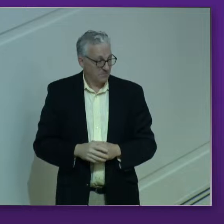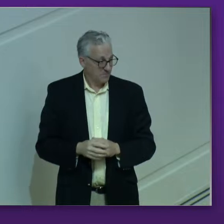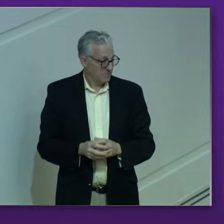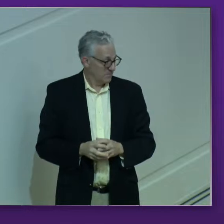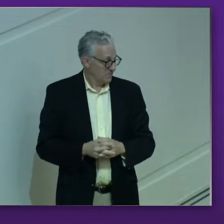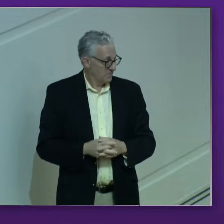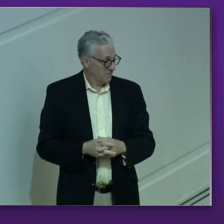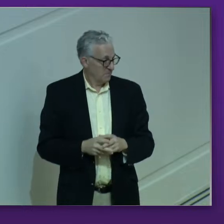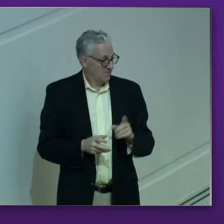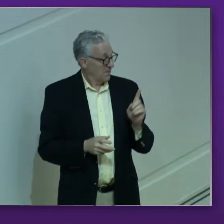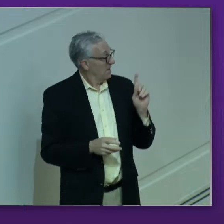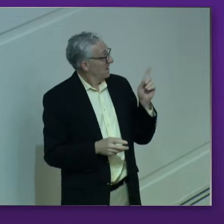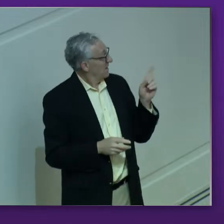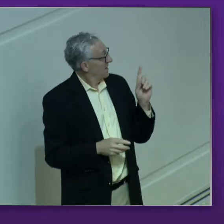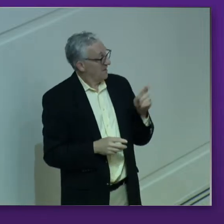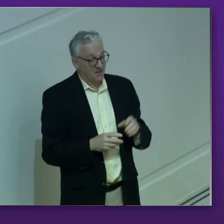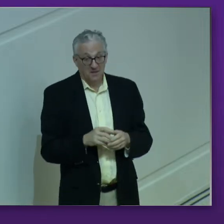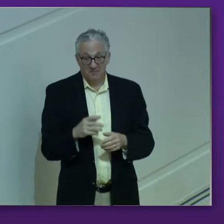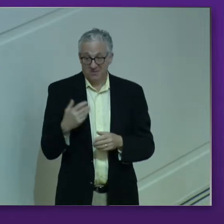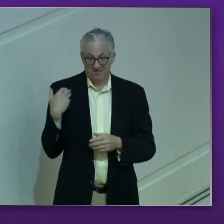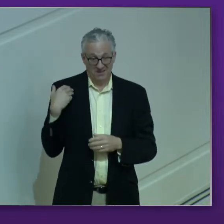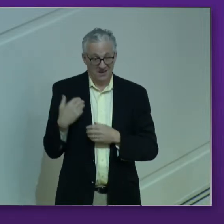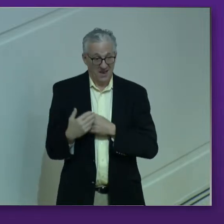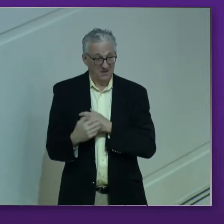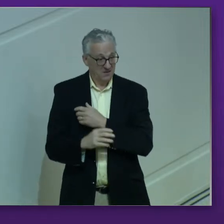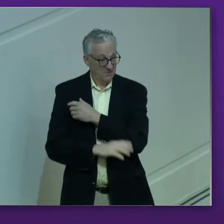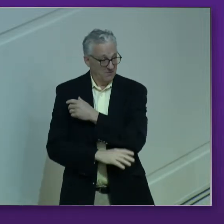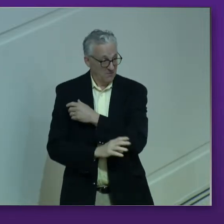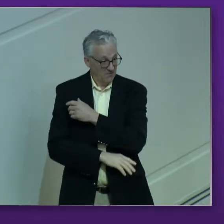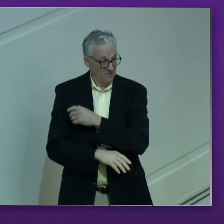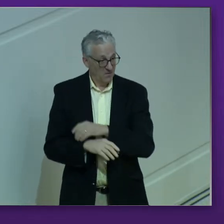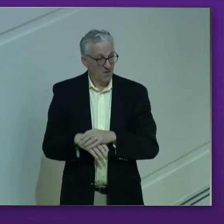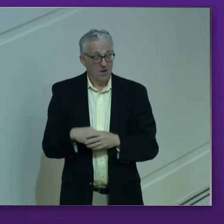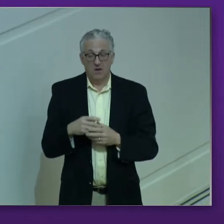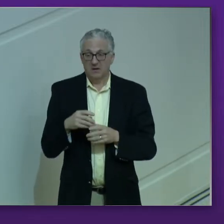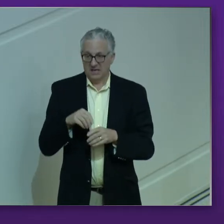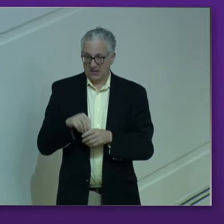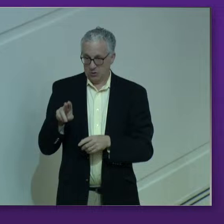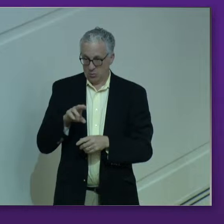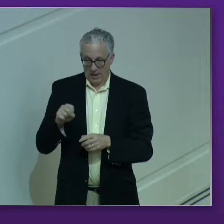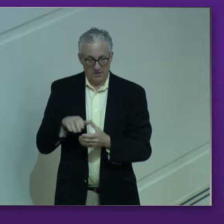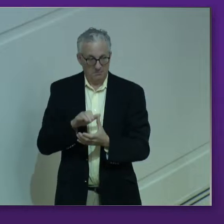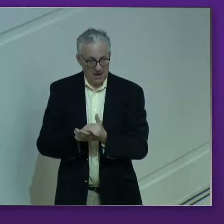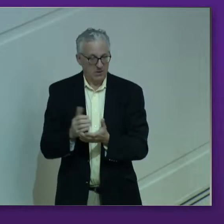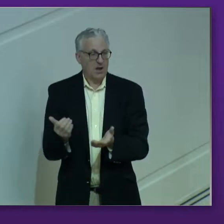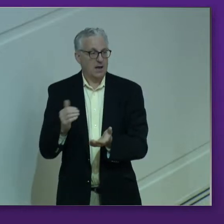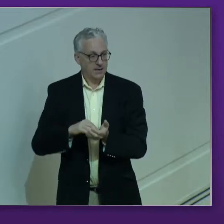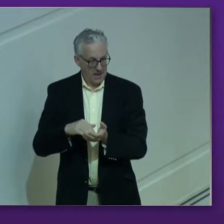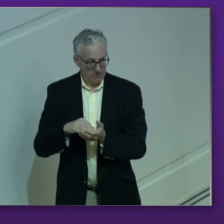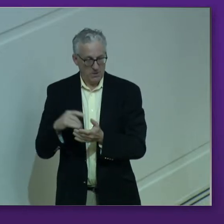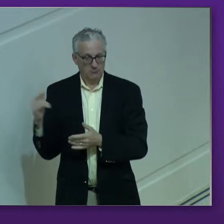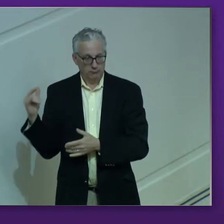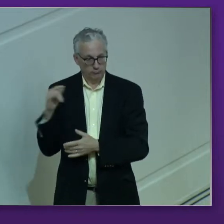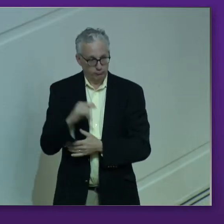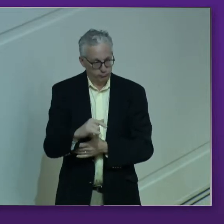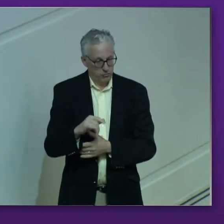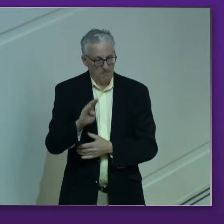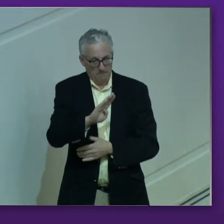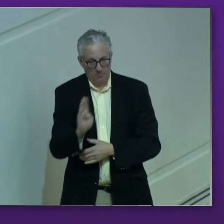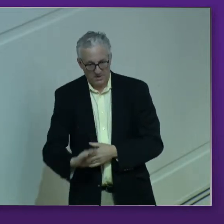DANIELLE HOW ARE YOU DOING?